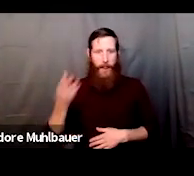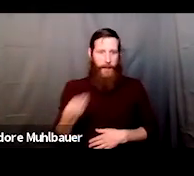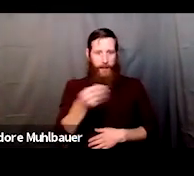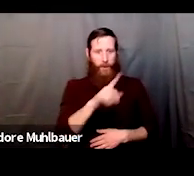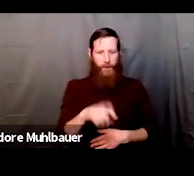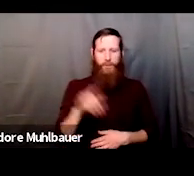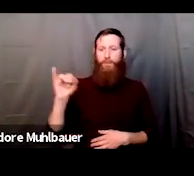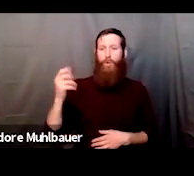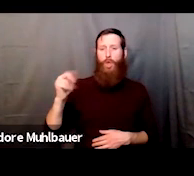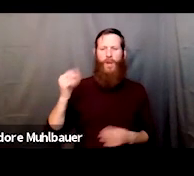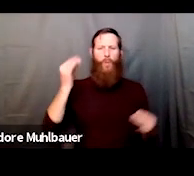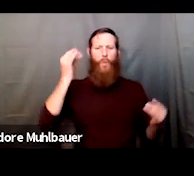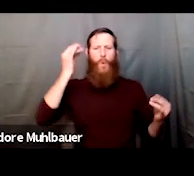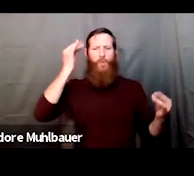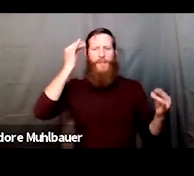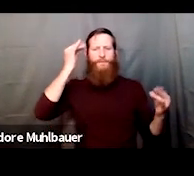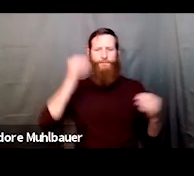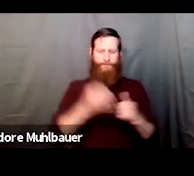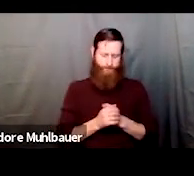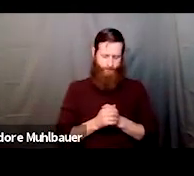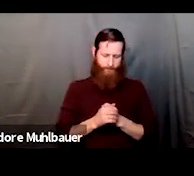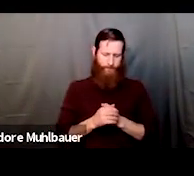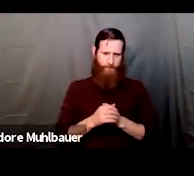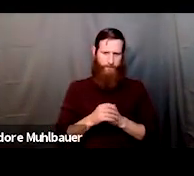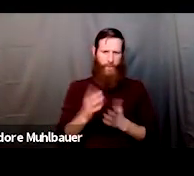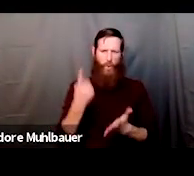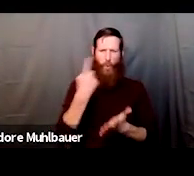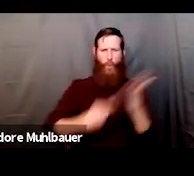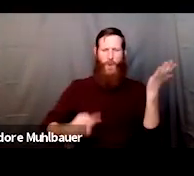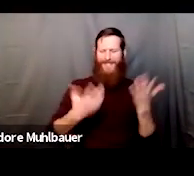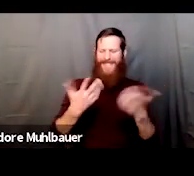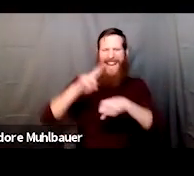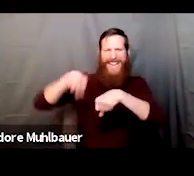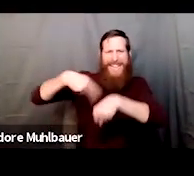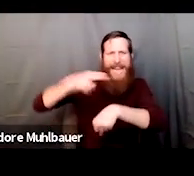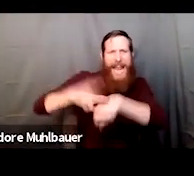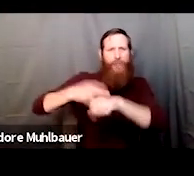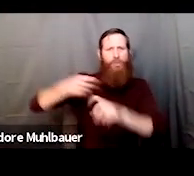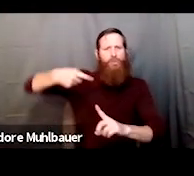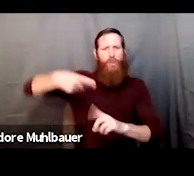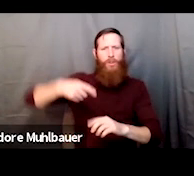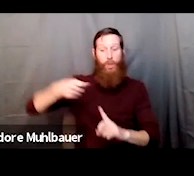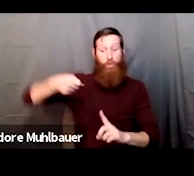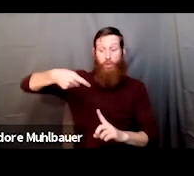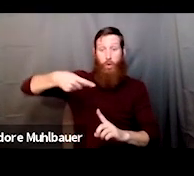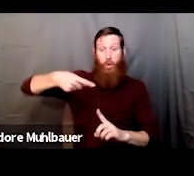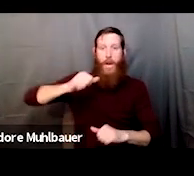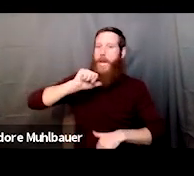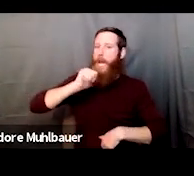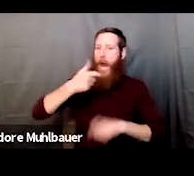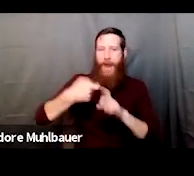John is wondering what a typical natural trigger might be? So a trigger not caused by humans or someone in your party.